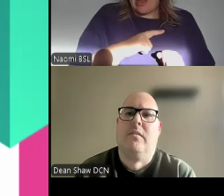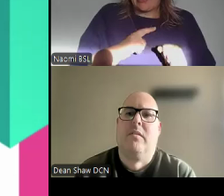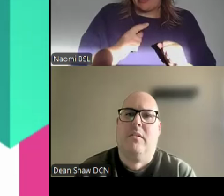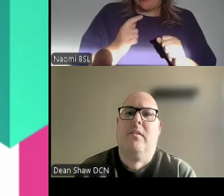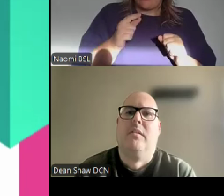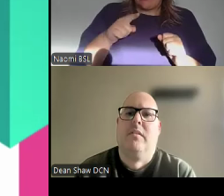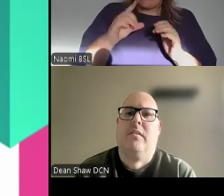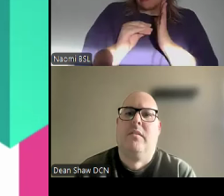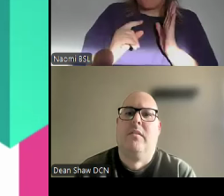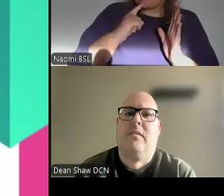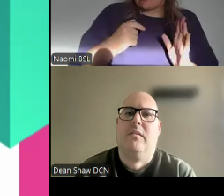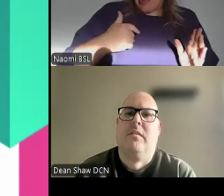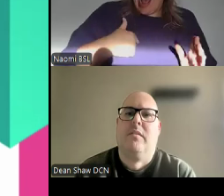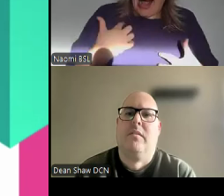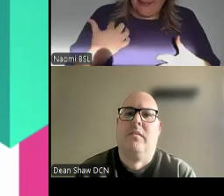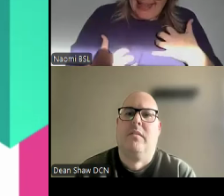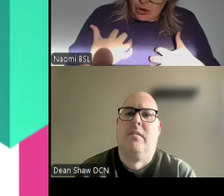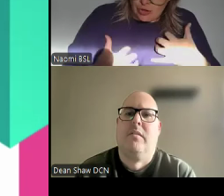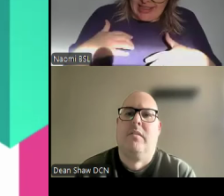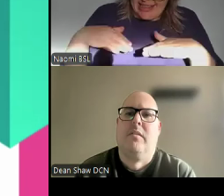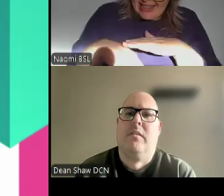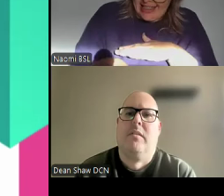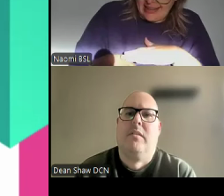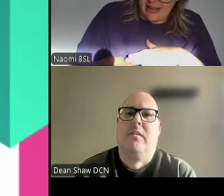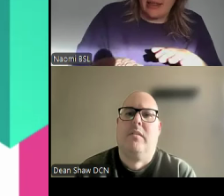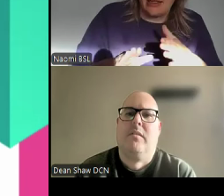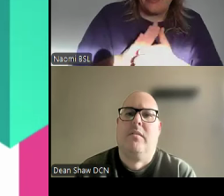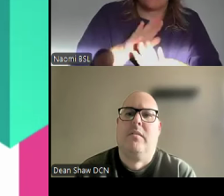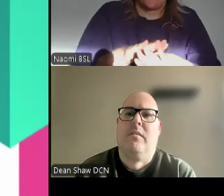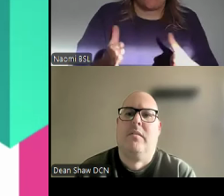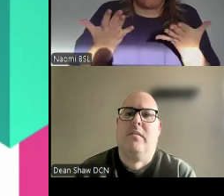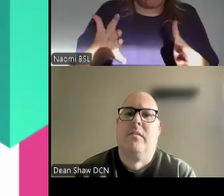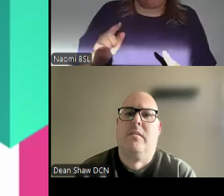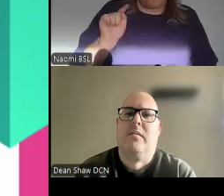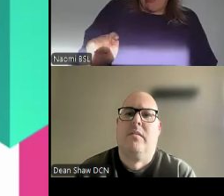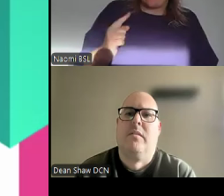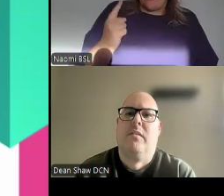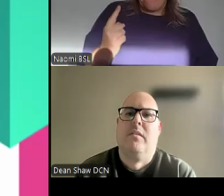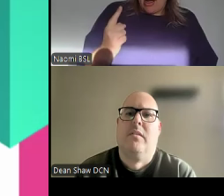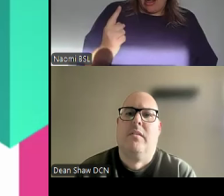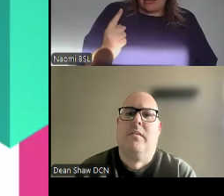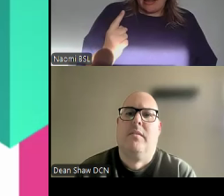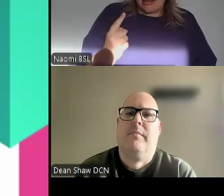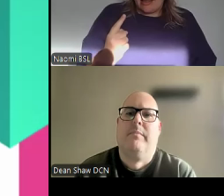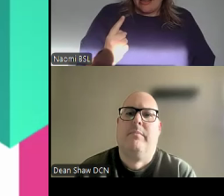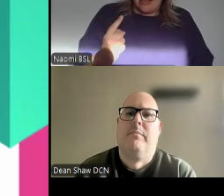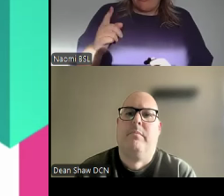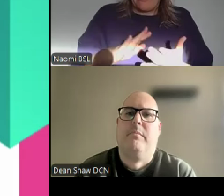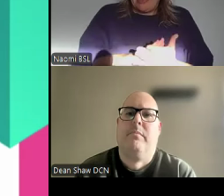they're not saying, "We'll only send you that," but it gives a steer to the organization about what primarily is going